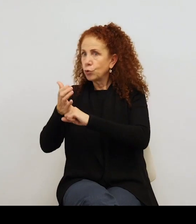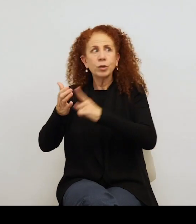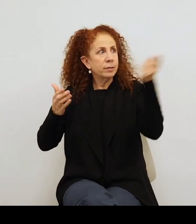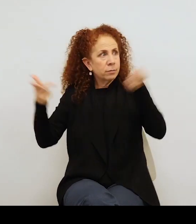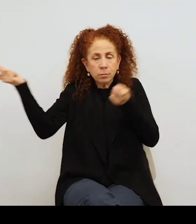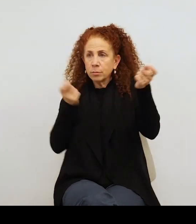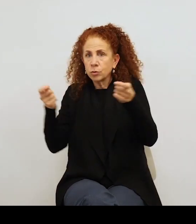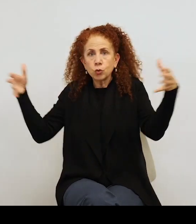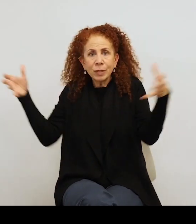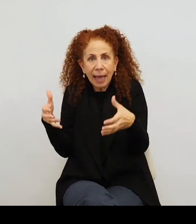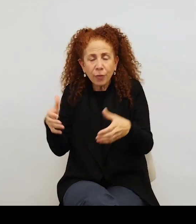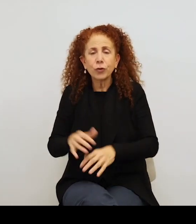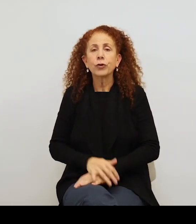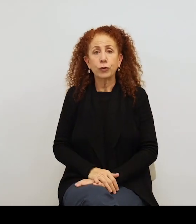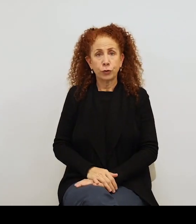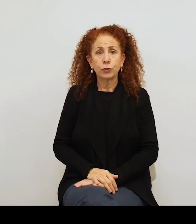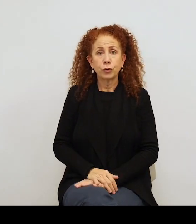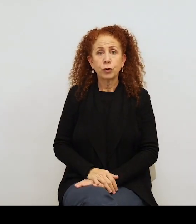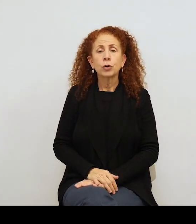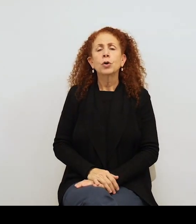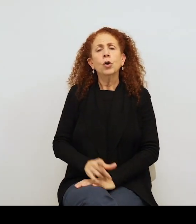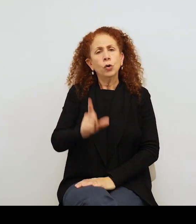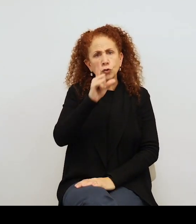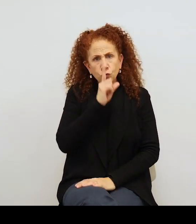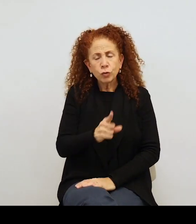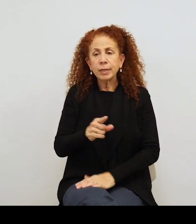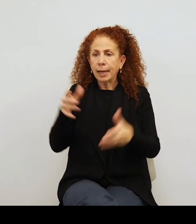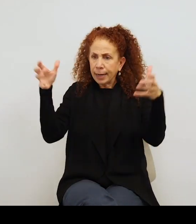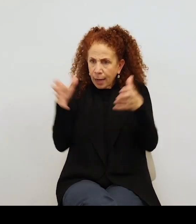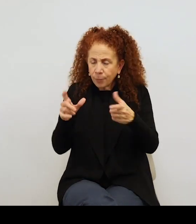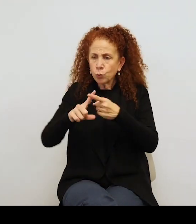and also to really come together and discuss which